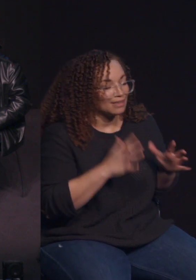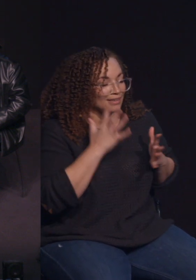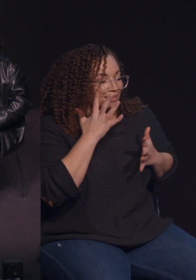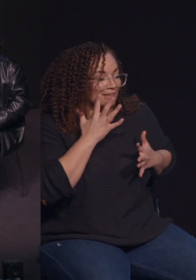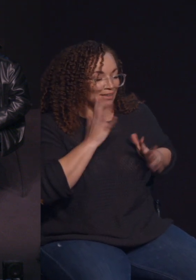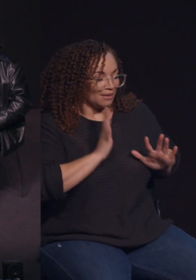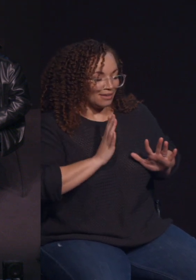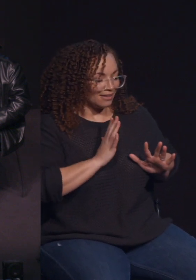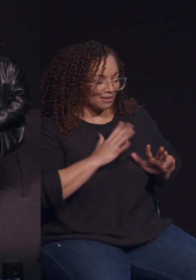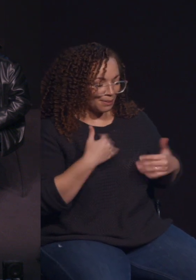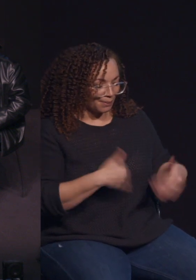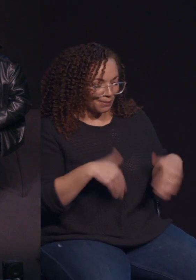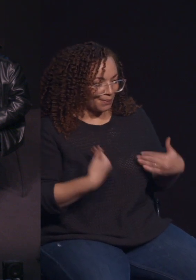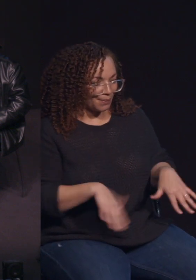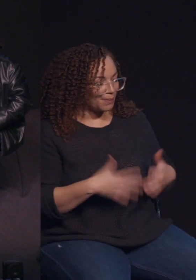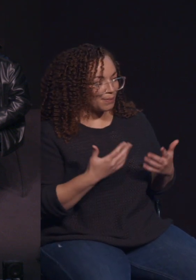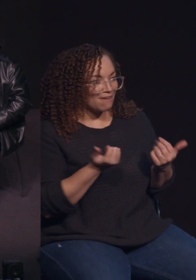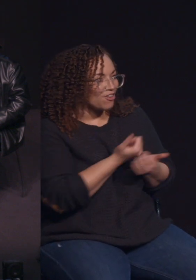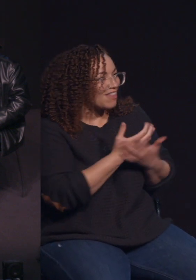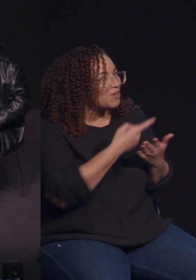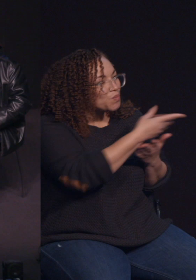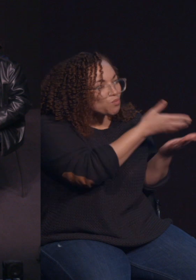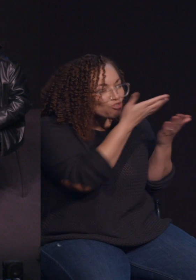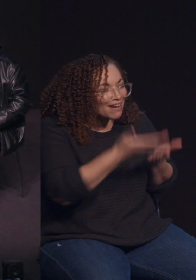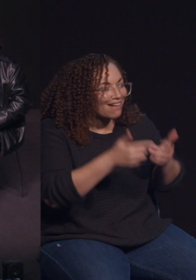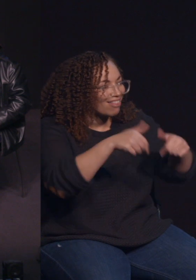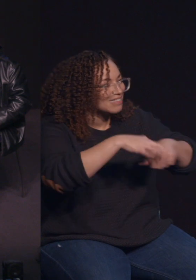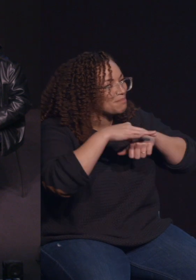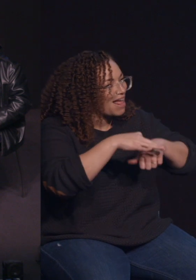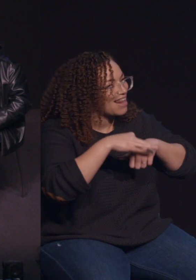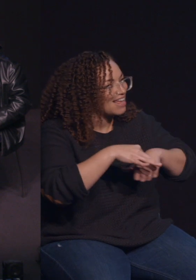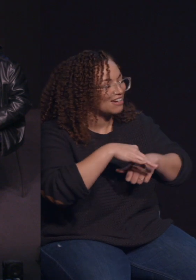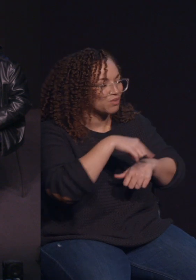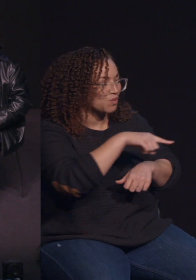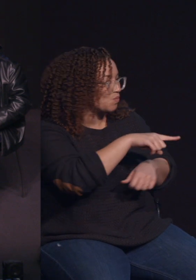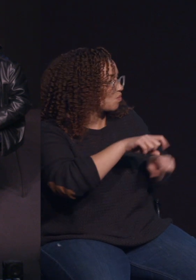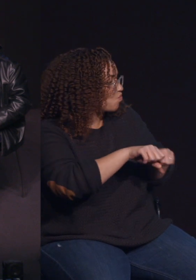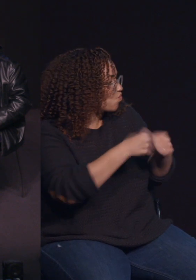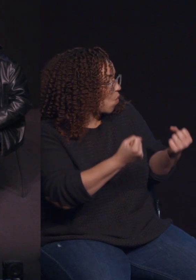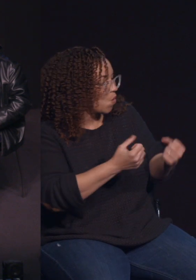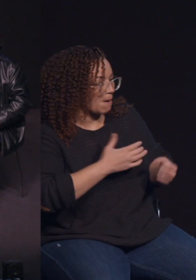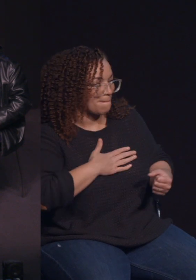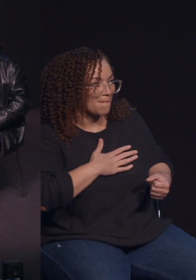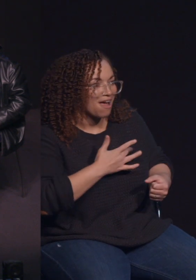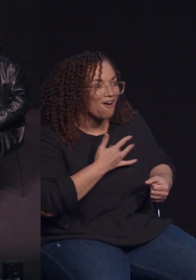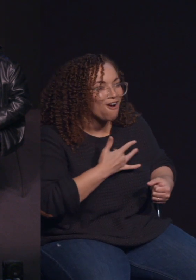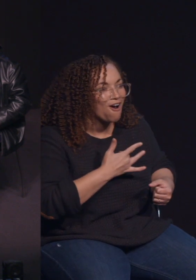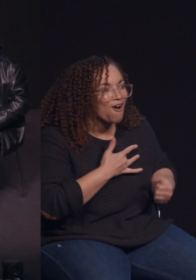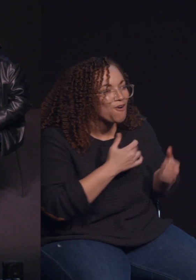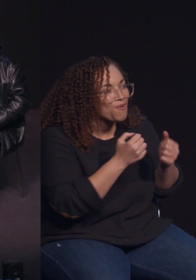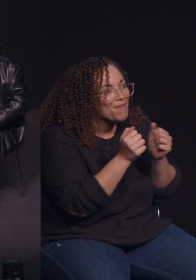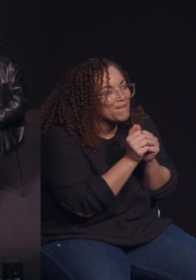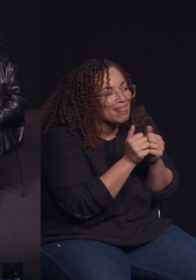You broke my heart with love. I'm so grateful for you and your work, Bryant, so thank you.